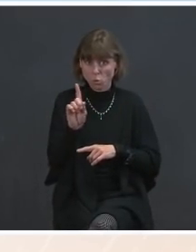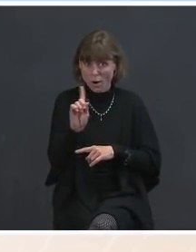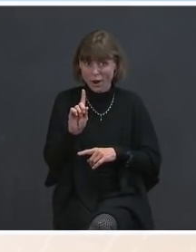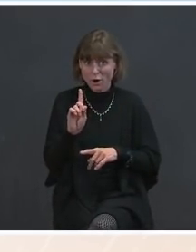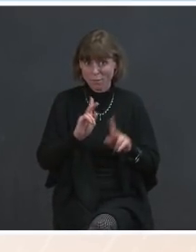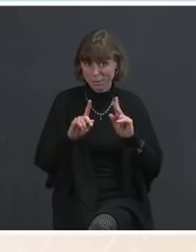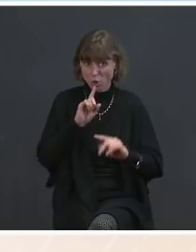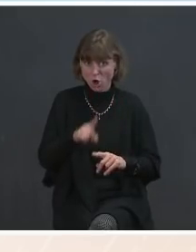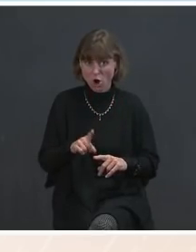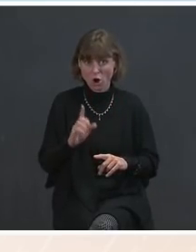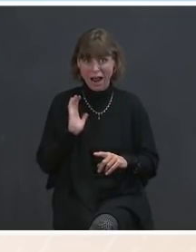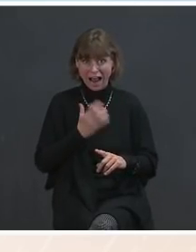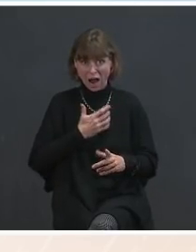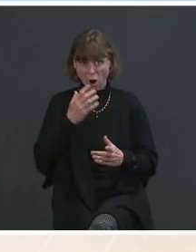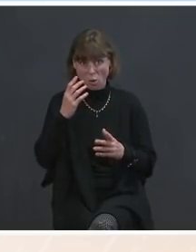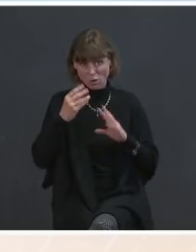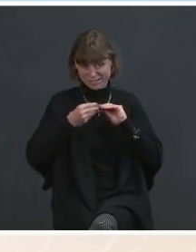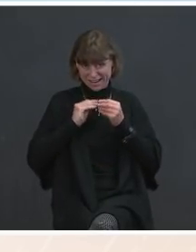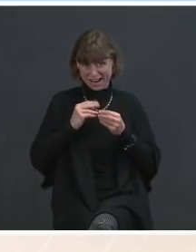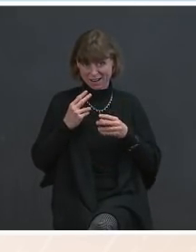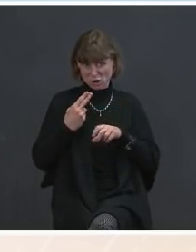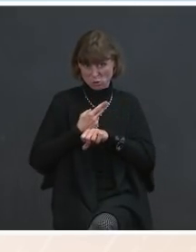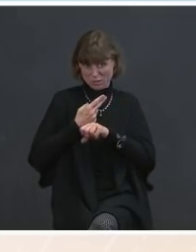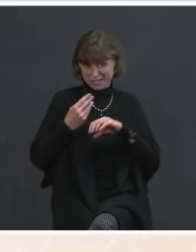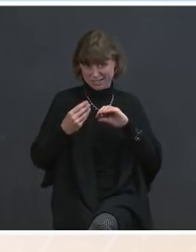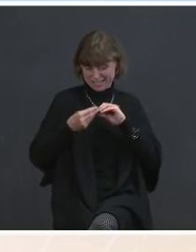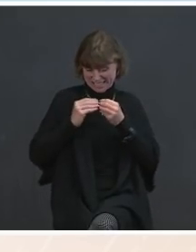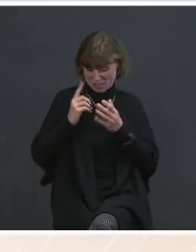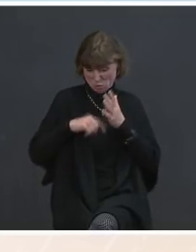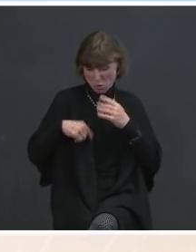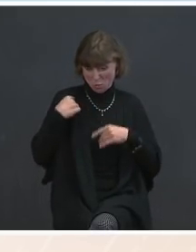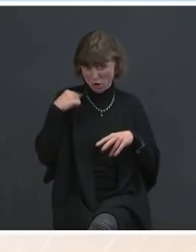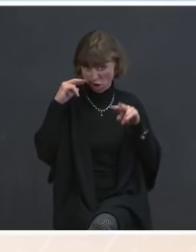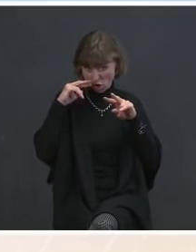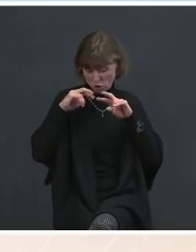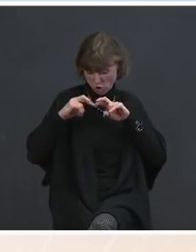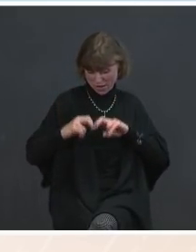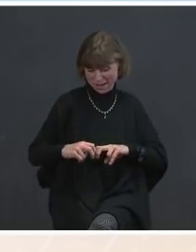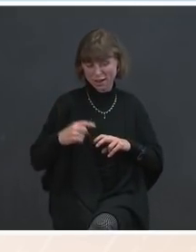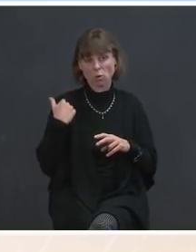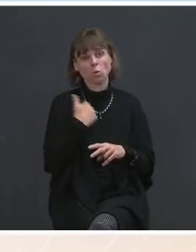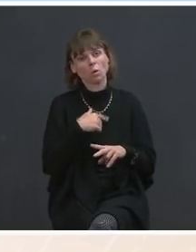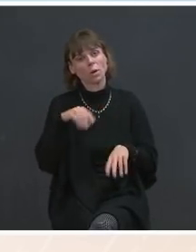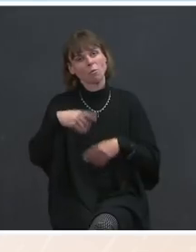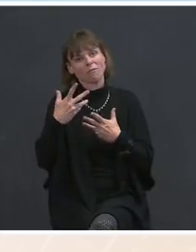We have taken a number of steps -- including putting forward -- supporting more community health centers,